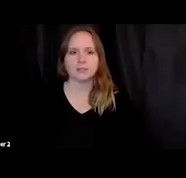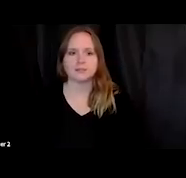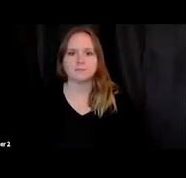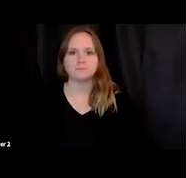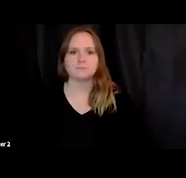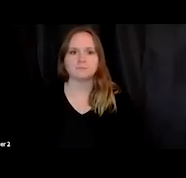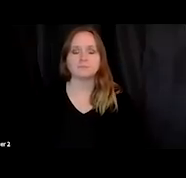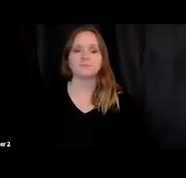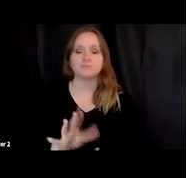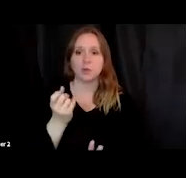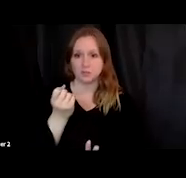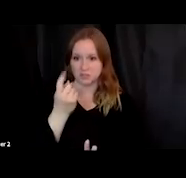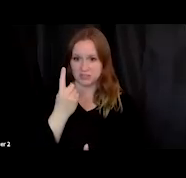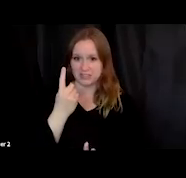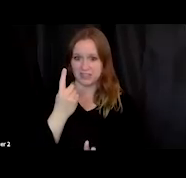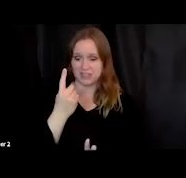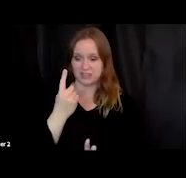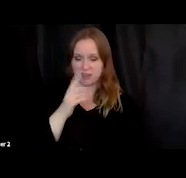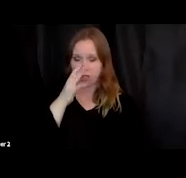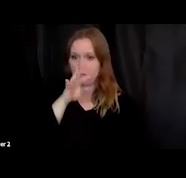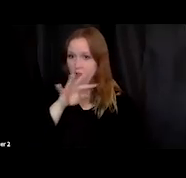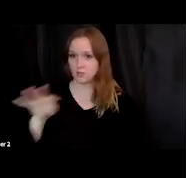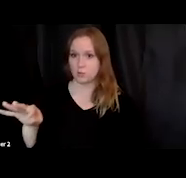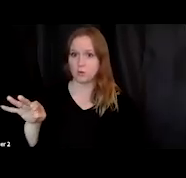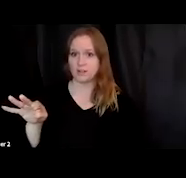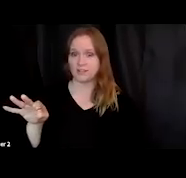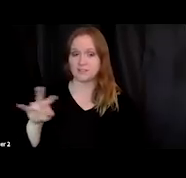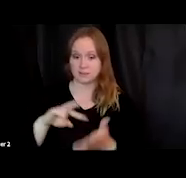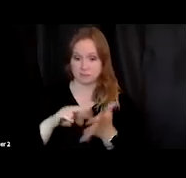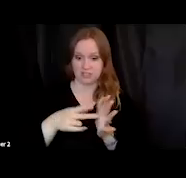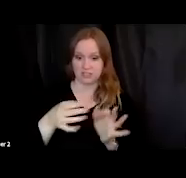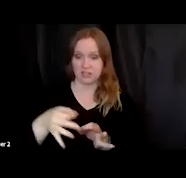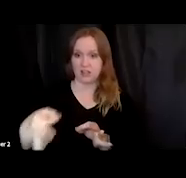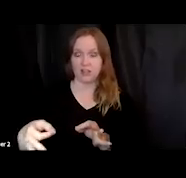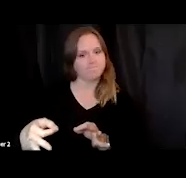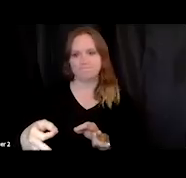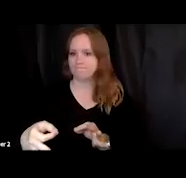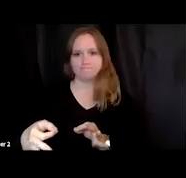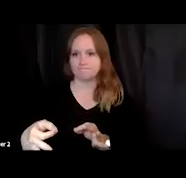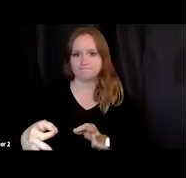to the eviction notice does not delay it. If anything, it takes away the tenant's voice.